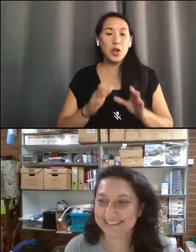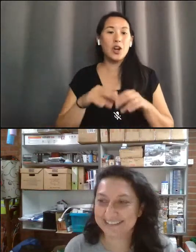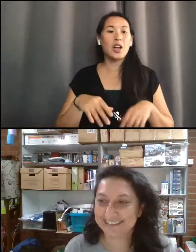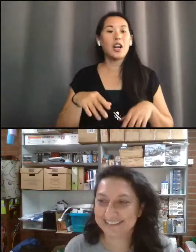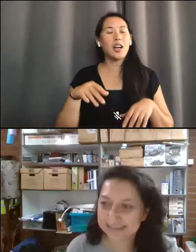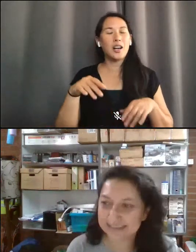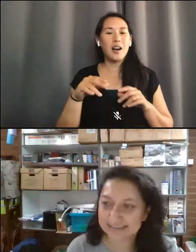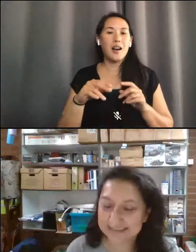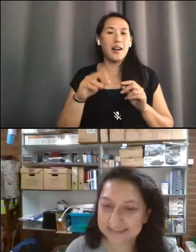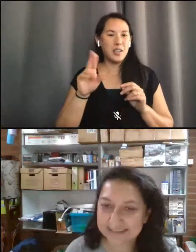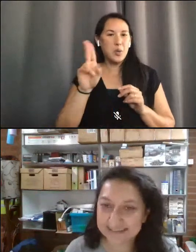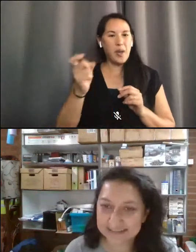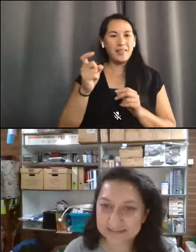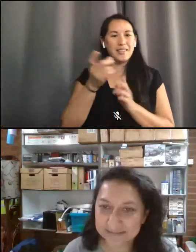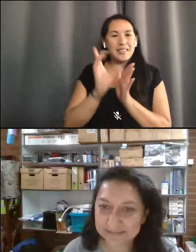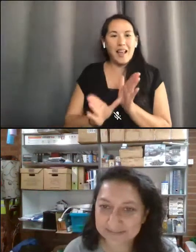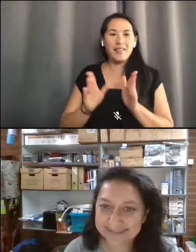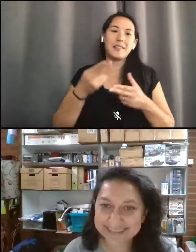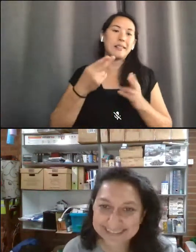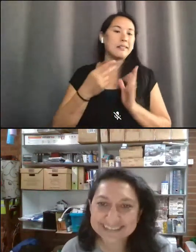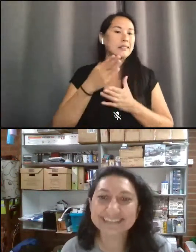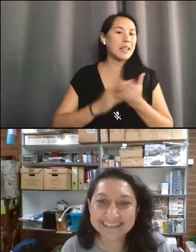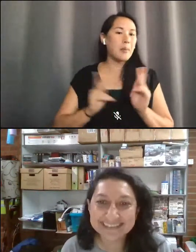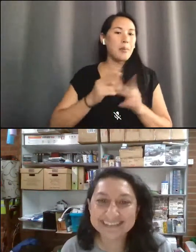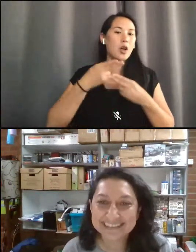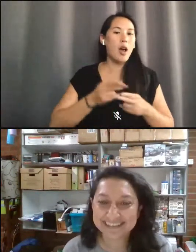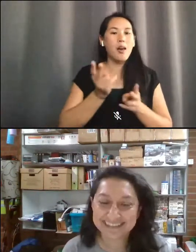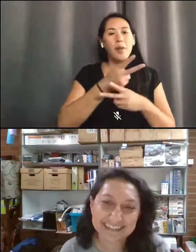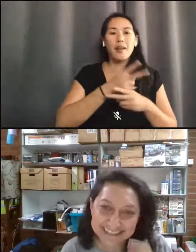or ux designer some people call them product designers there's ui designers there's a lot of